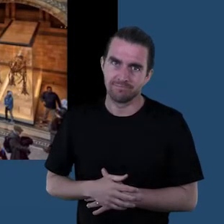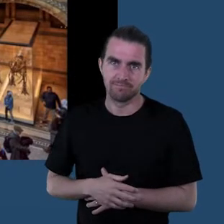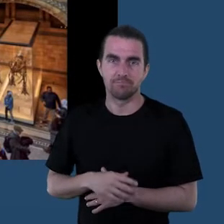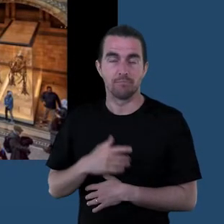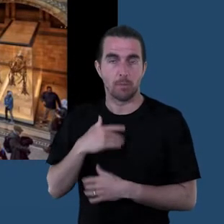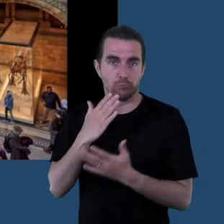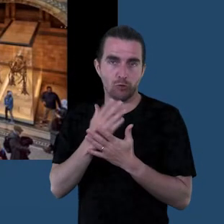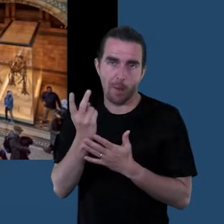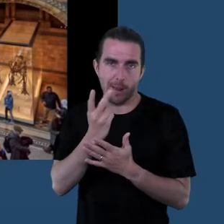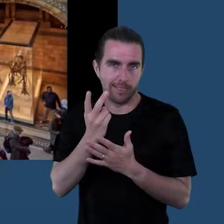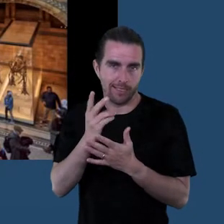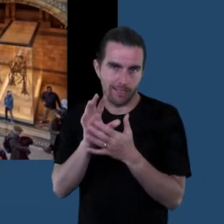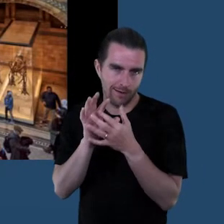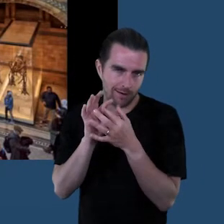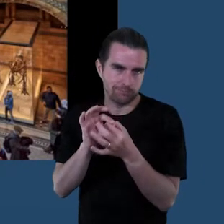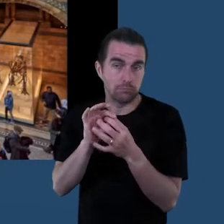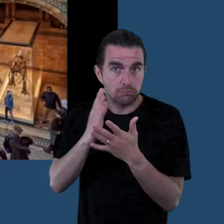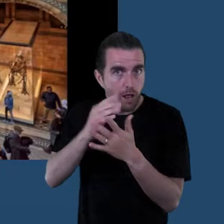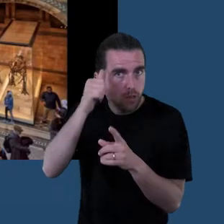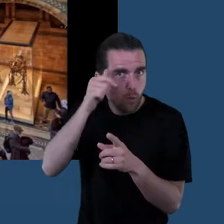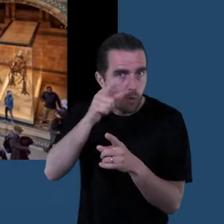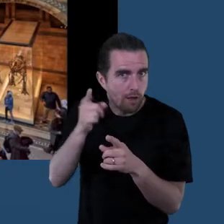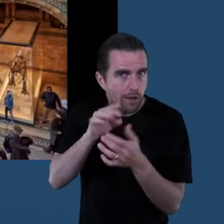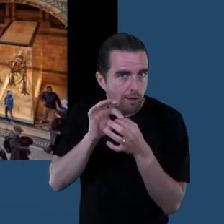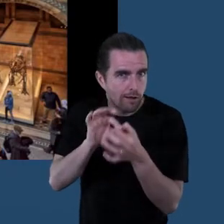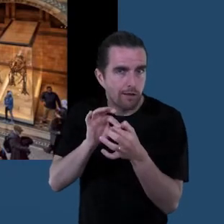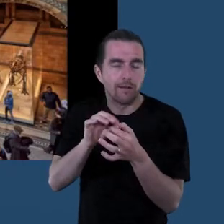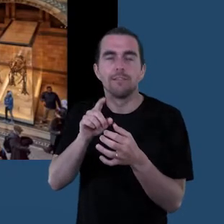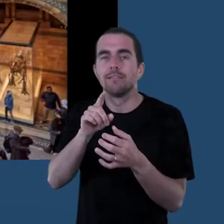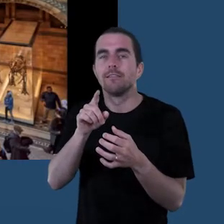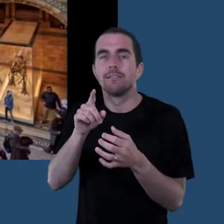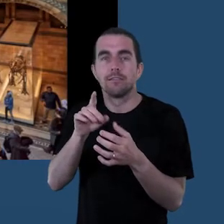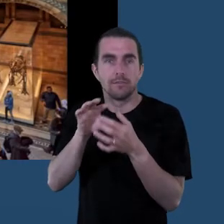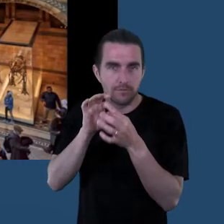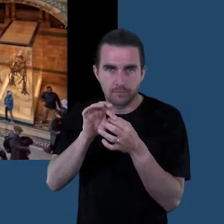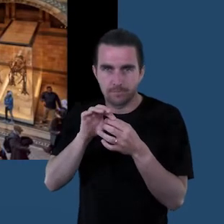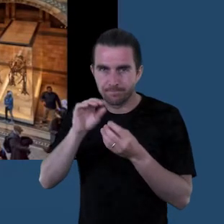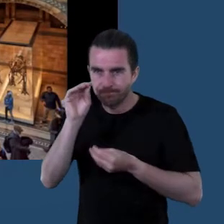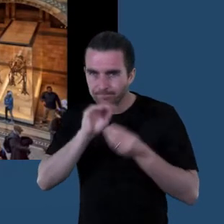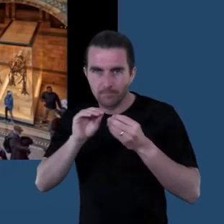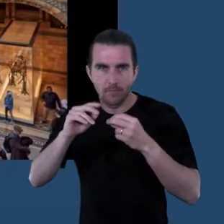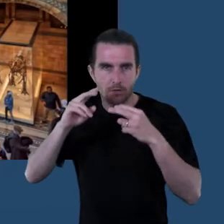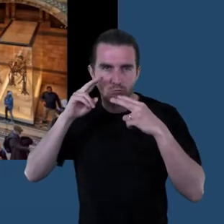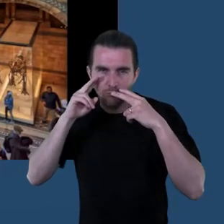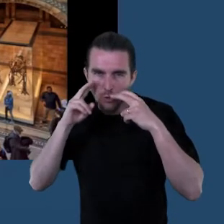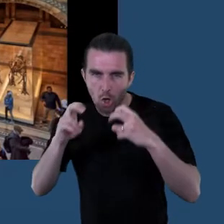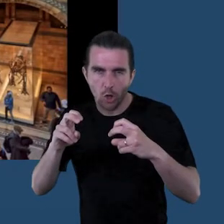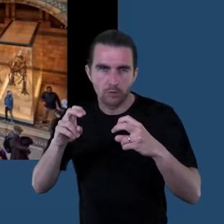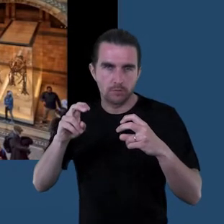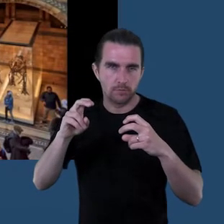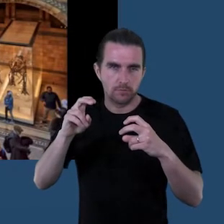I know both of you have worked very closely on this and we'll talk about that, but I know Richard, in particular, you have done a tremendous amount of research